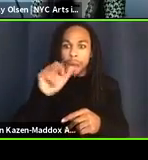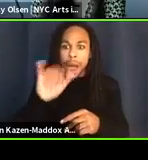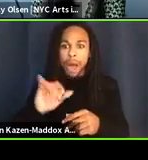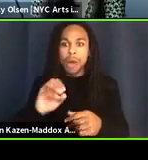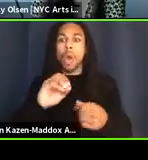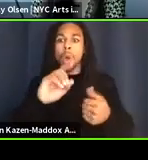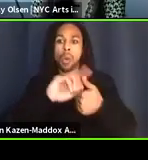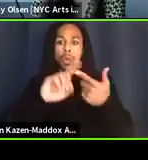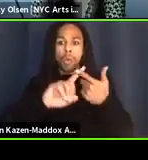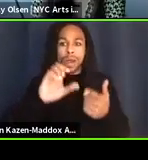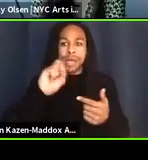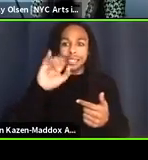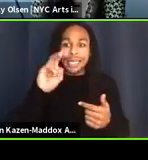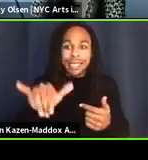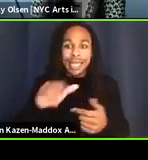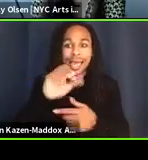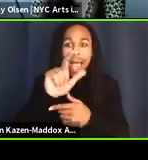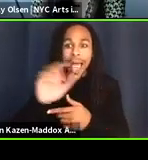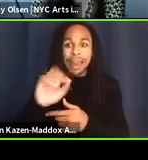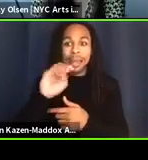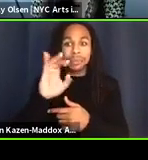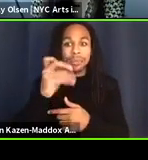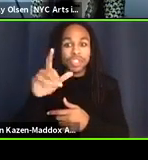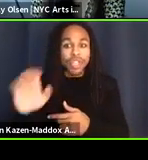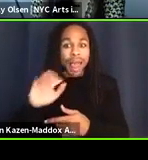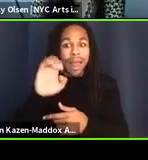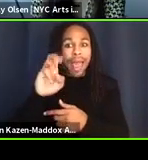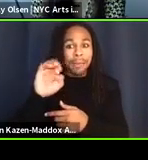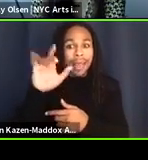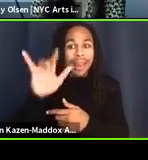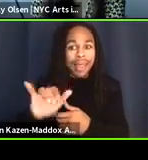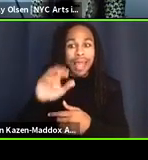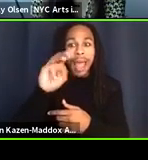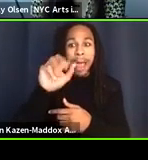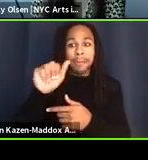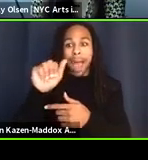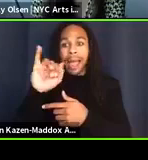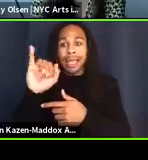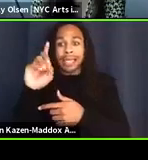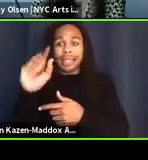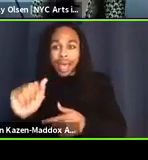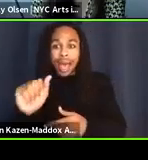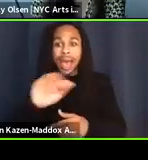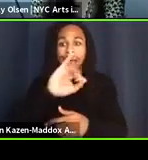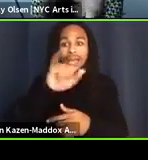into a community space, right, when you're in the family, you're in the living room and